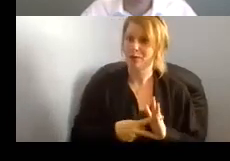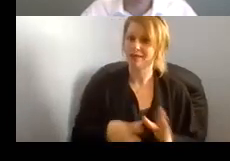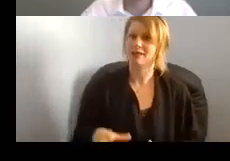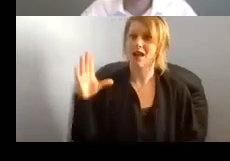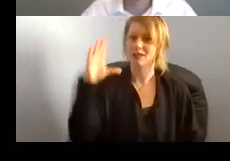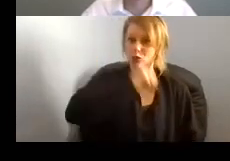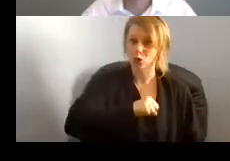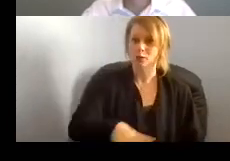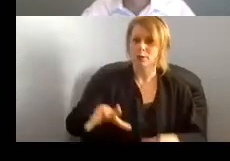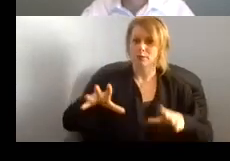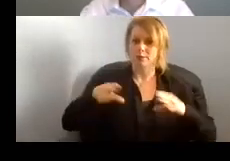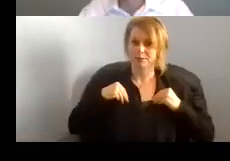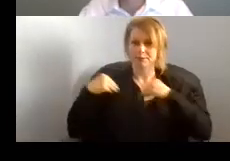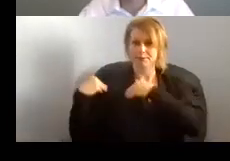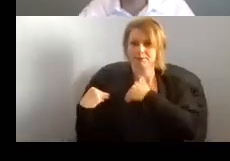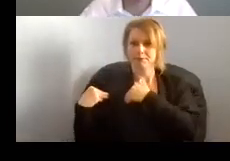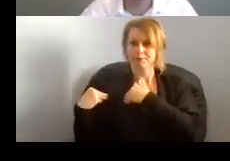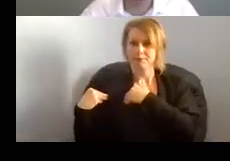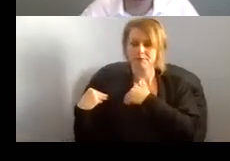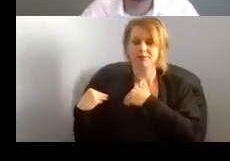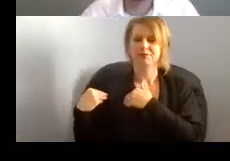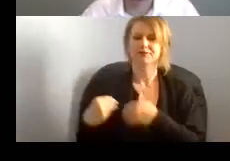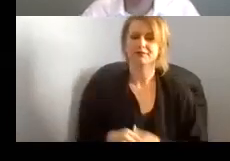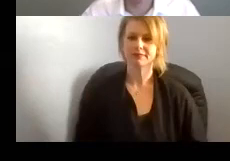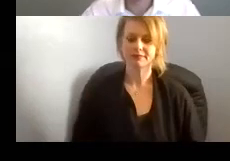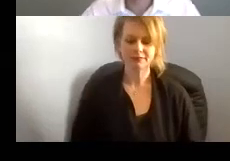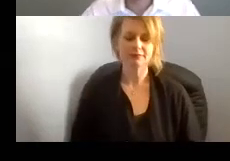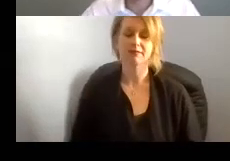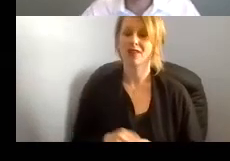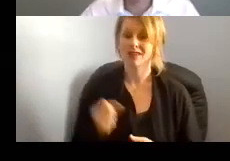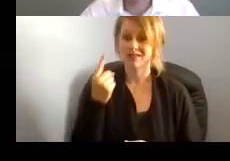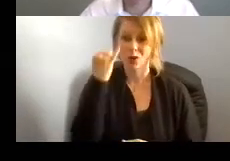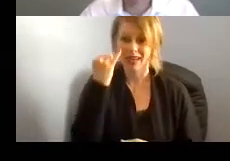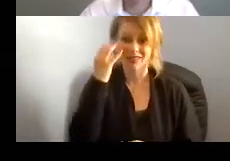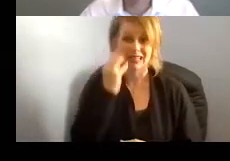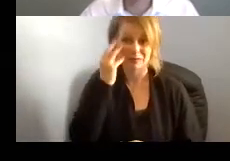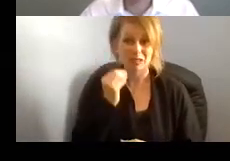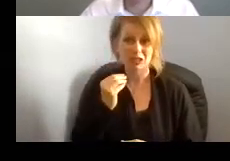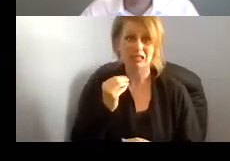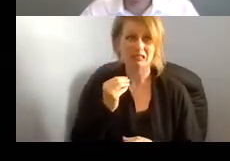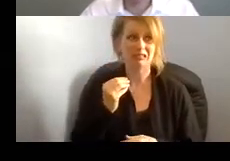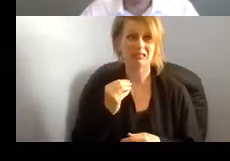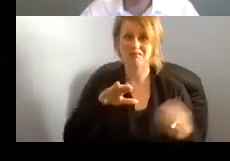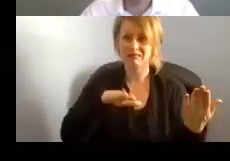Now, children who experience the death of a family member during the pandemic may question how they may have inadvertently exposed a family